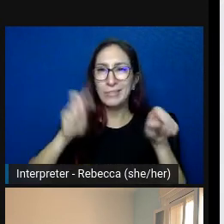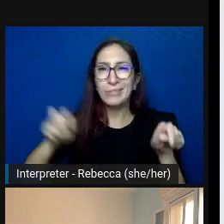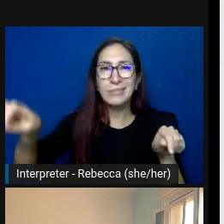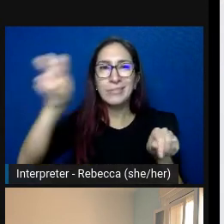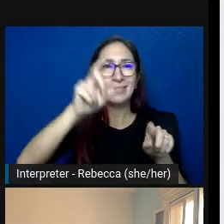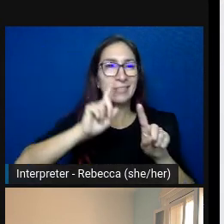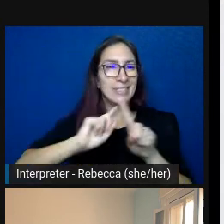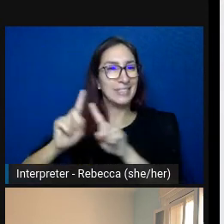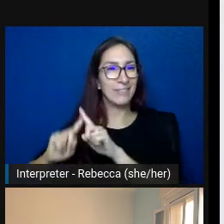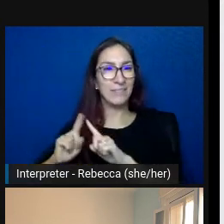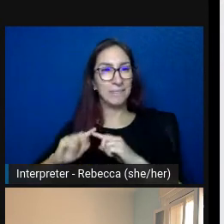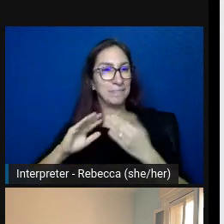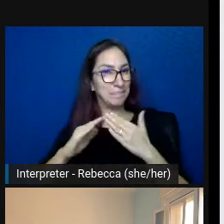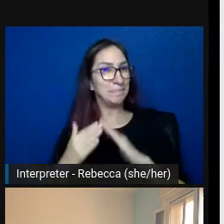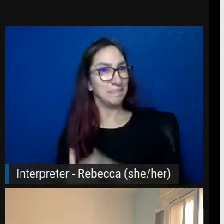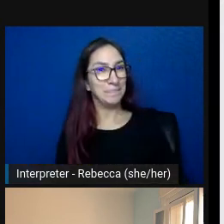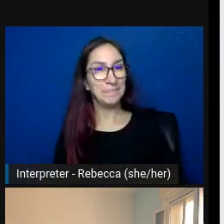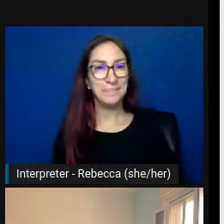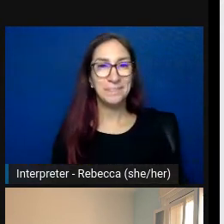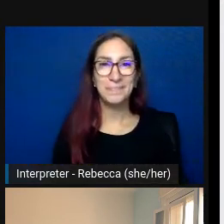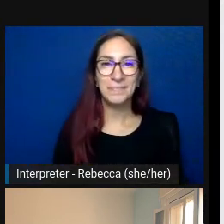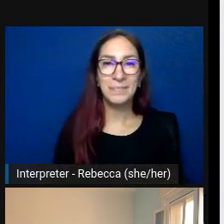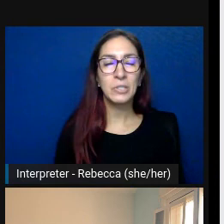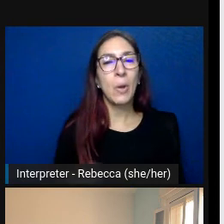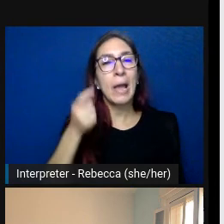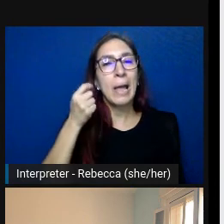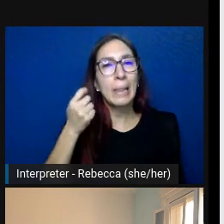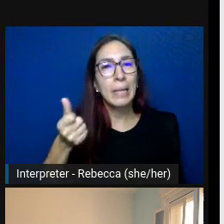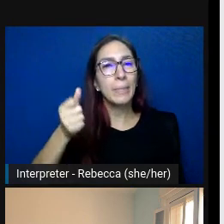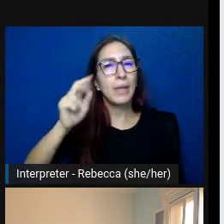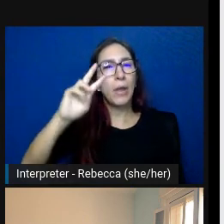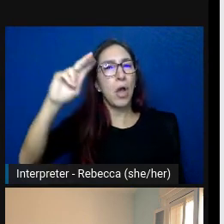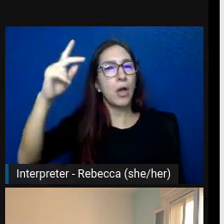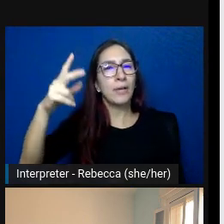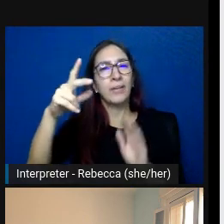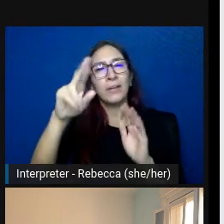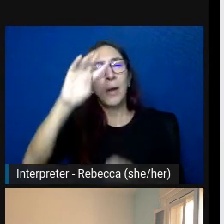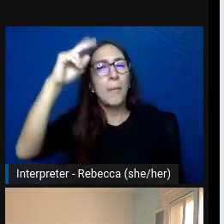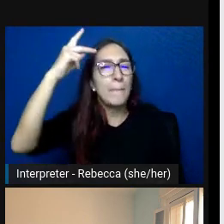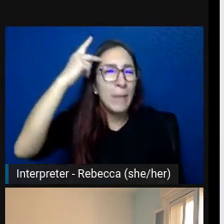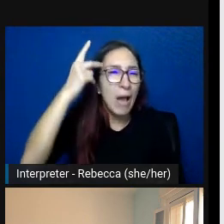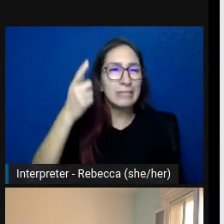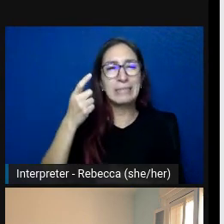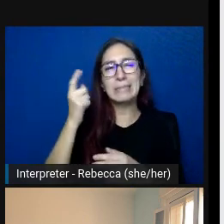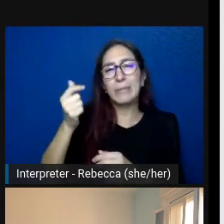A little bit of Joomla politics or Joomla history. Joomla is actually a fork.